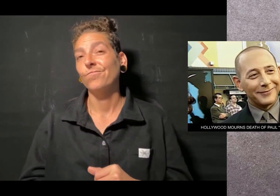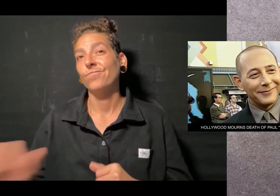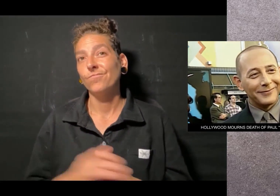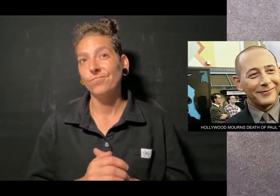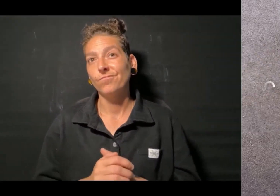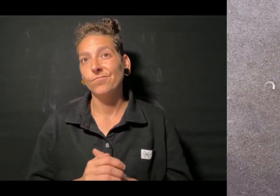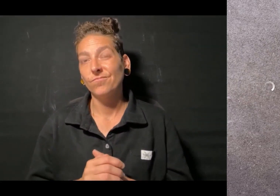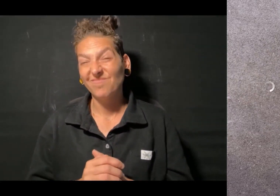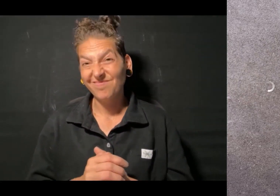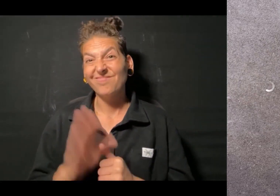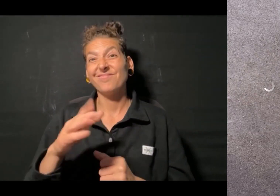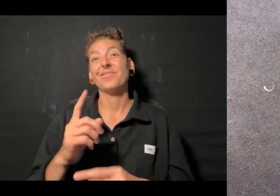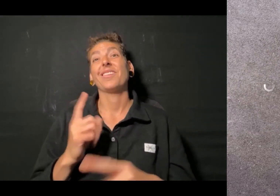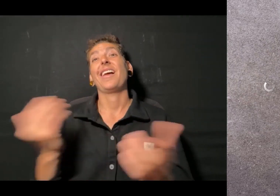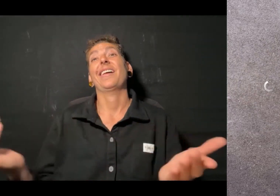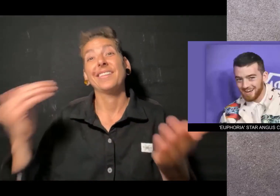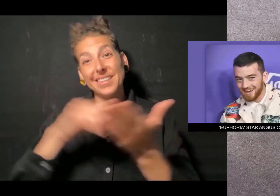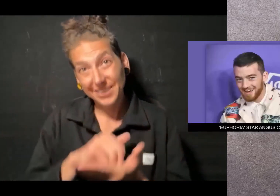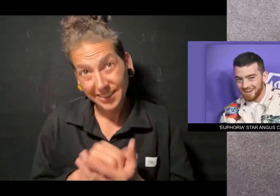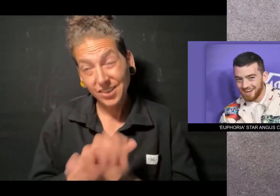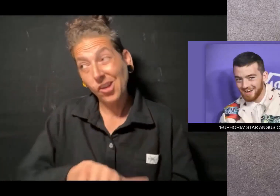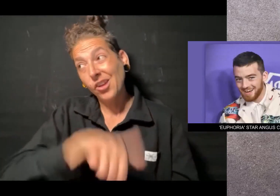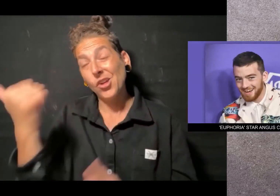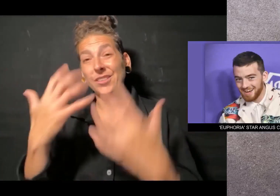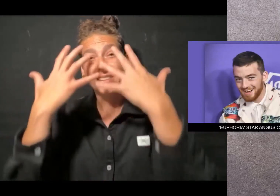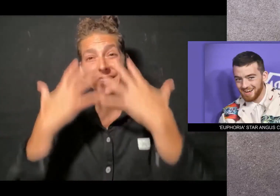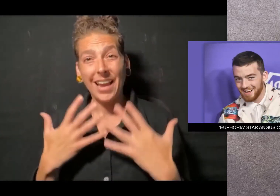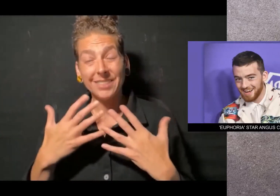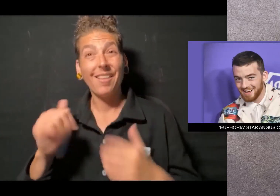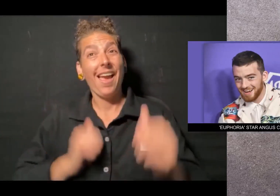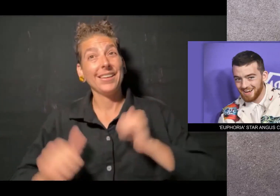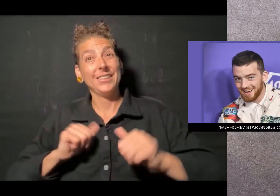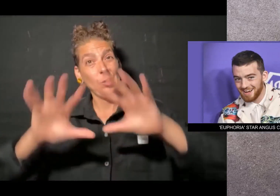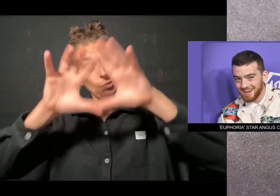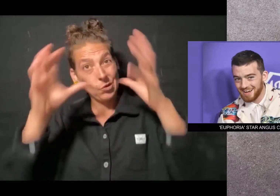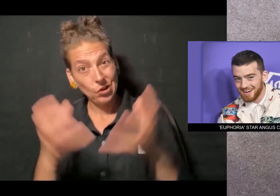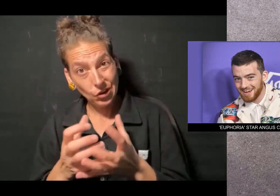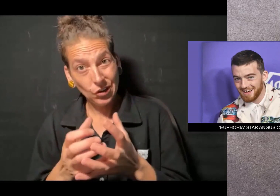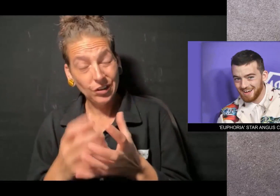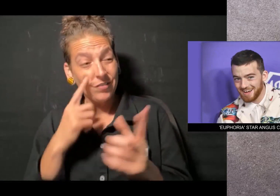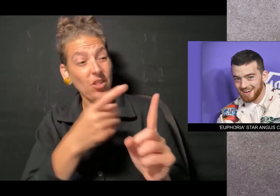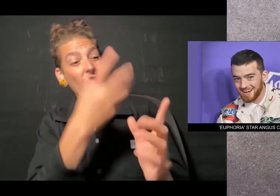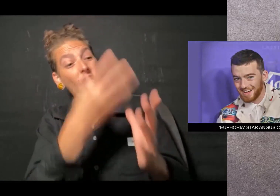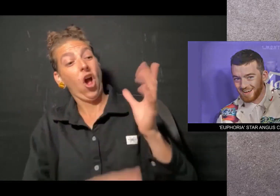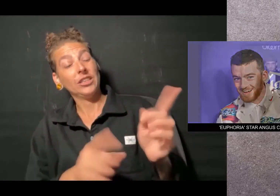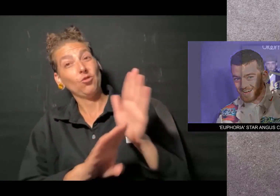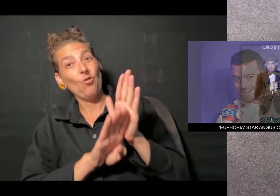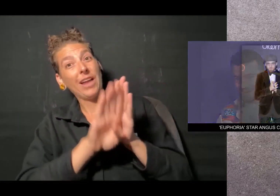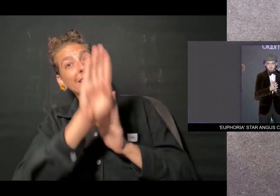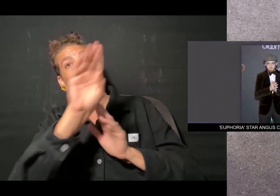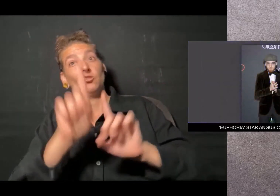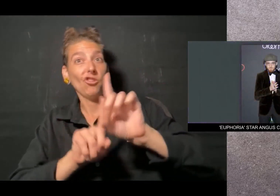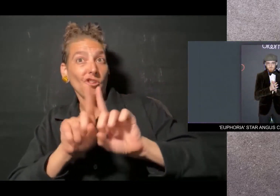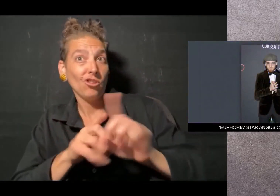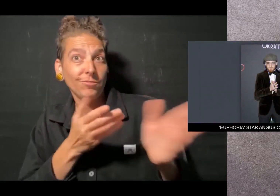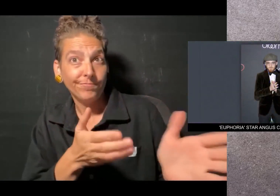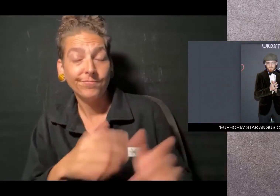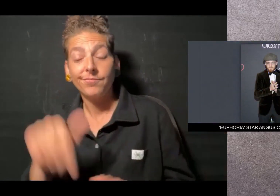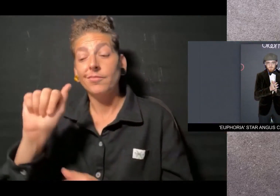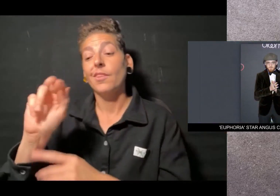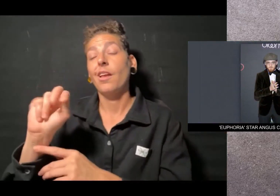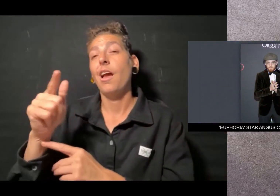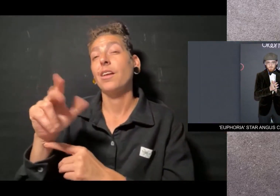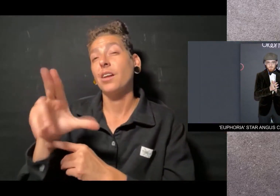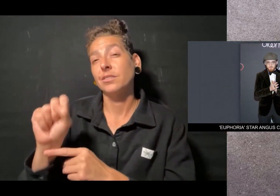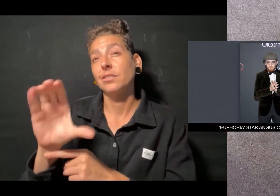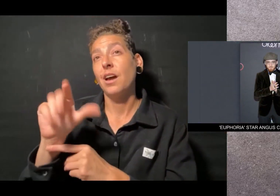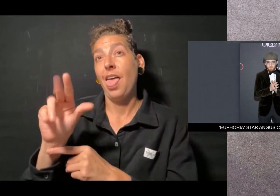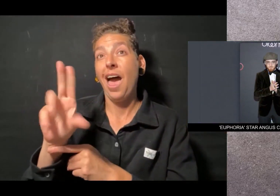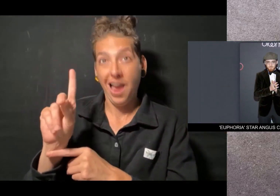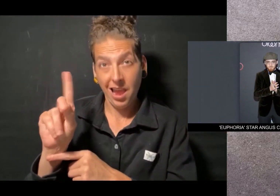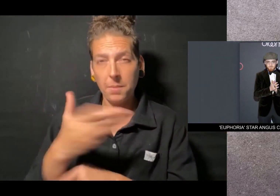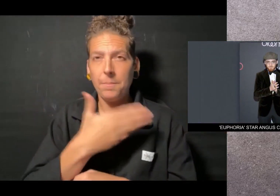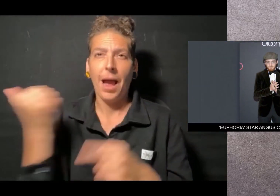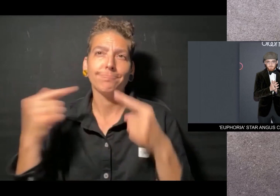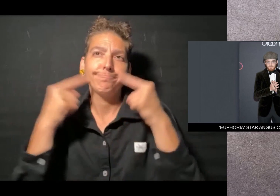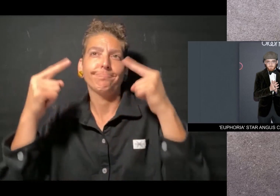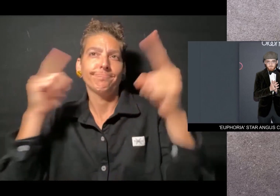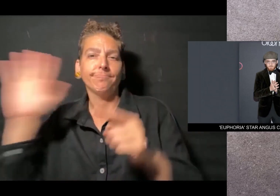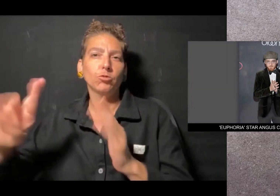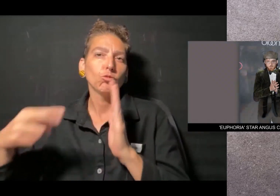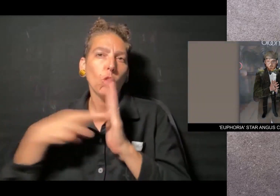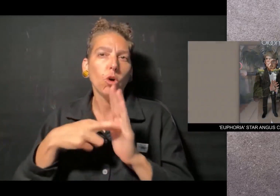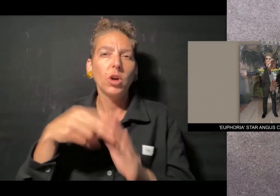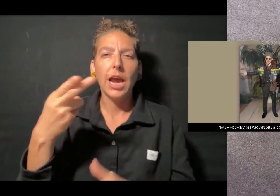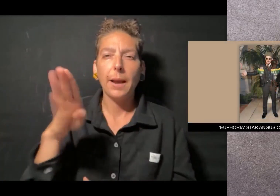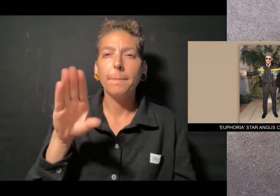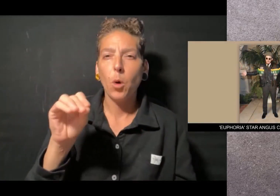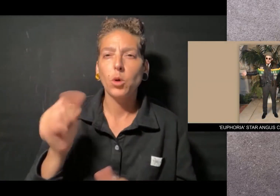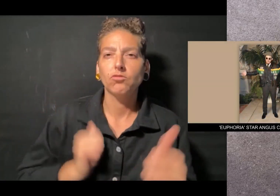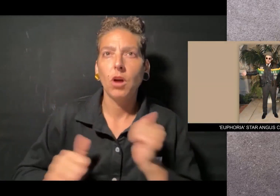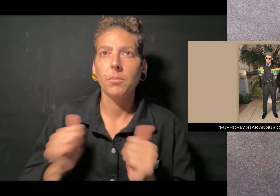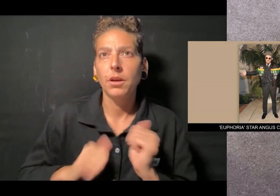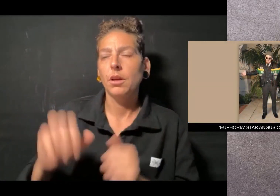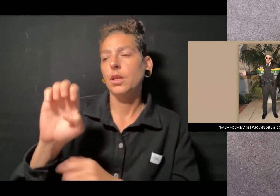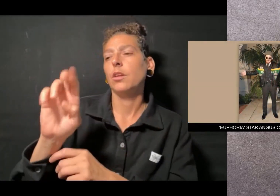years old and the acting world has lost a rising star Angus Cloud best known for his